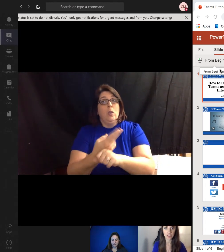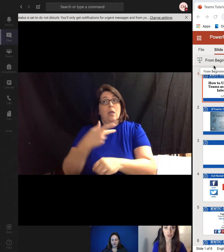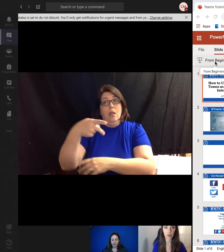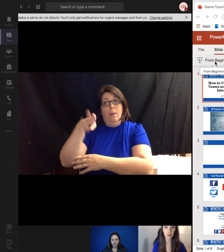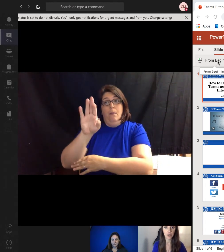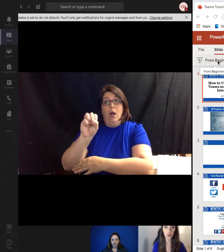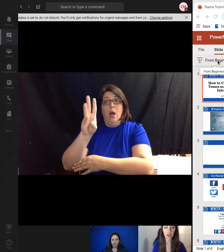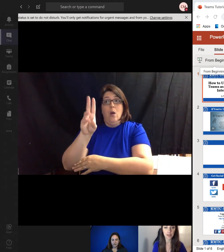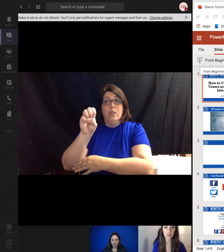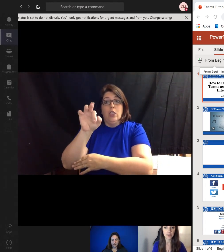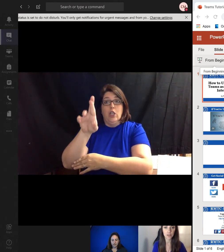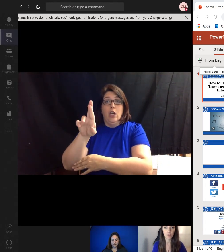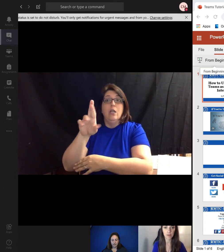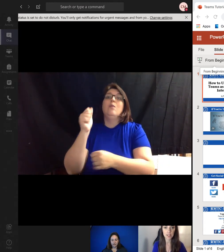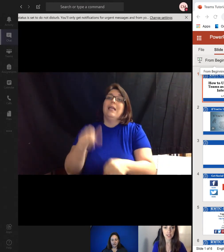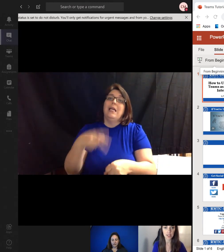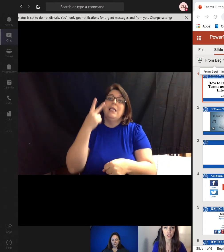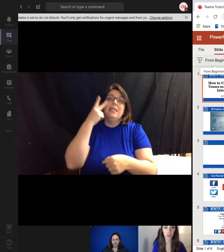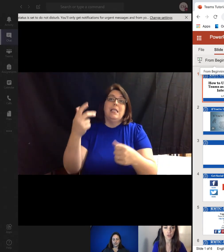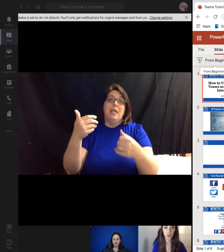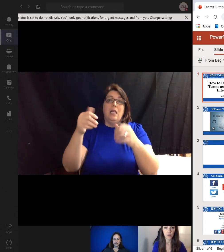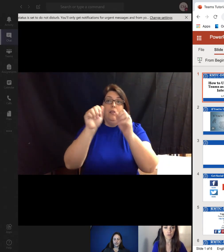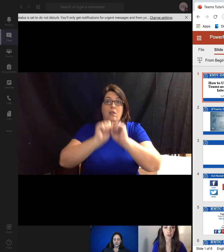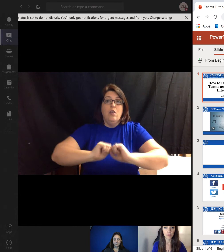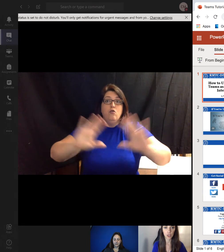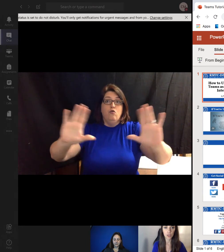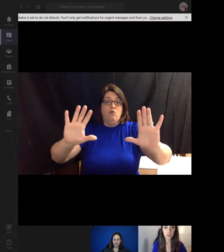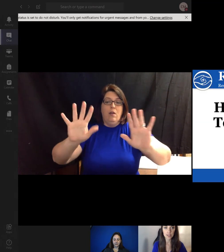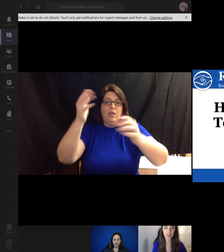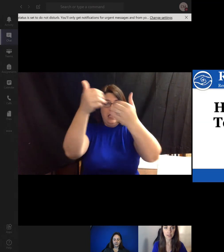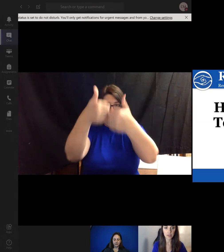So I'm going to go ahead and start my slide show, "from current slide."